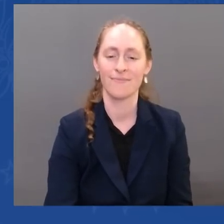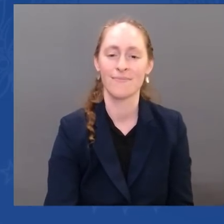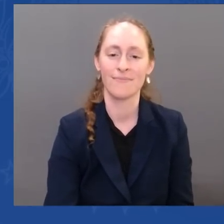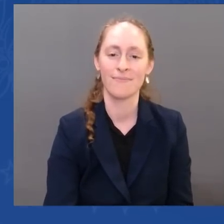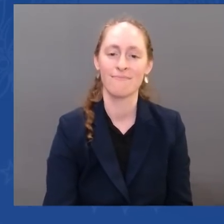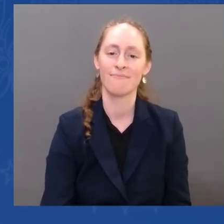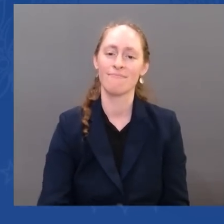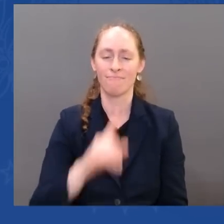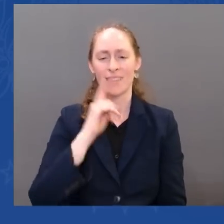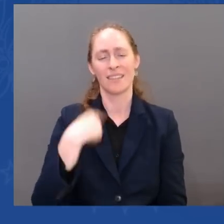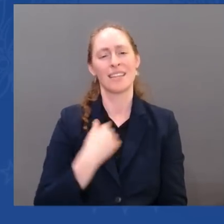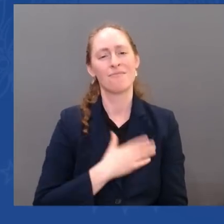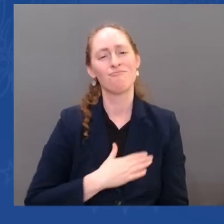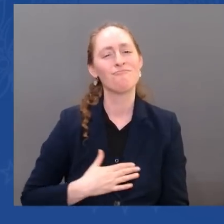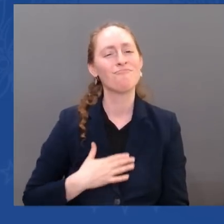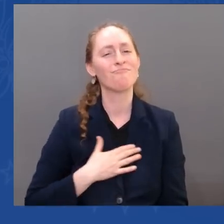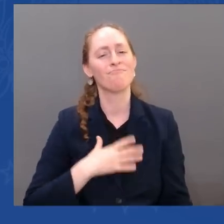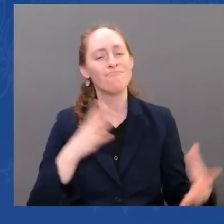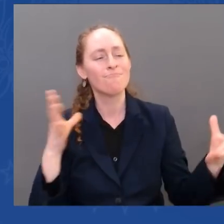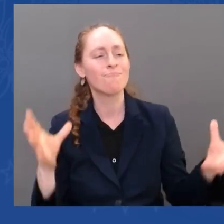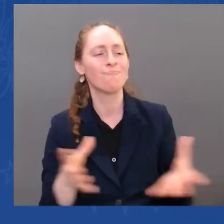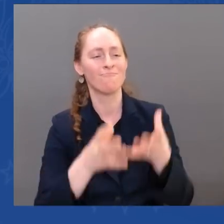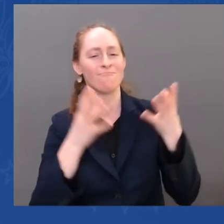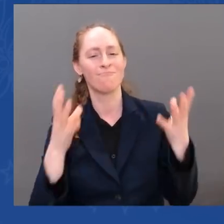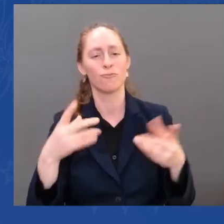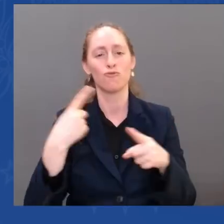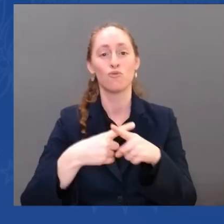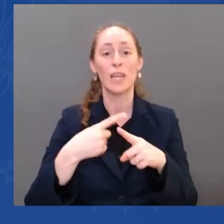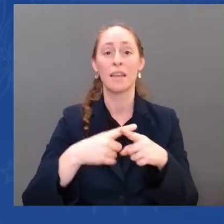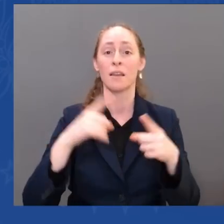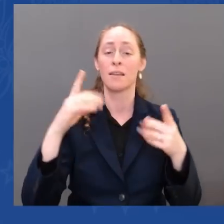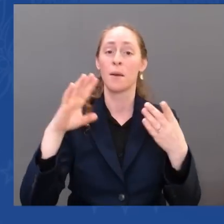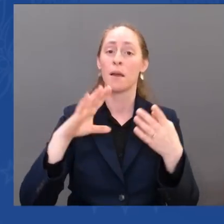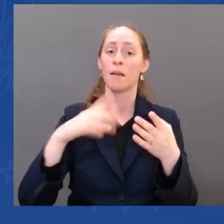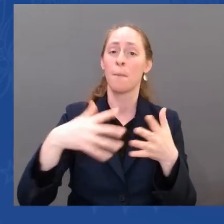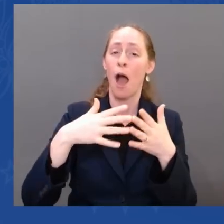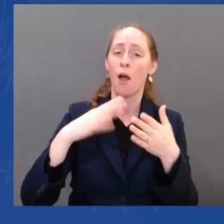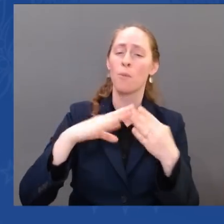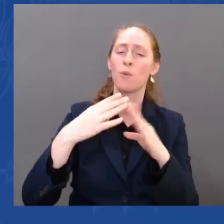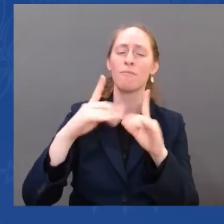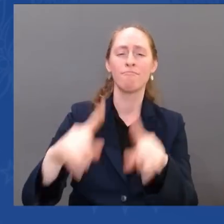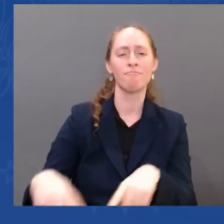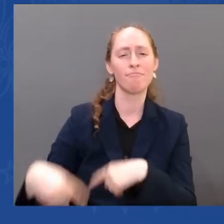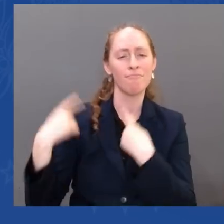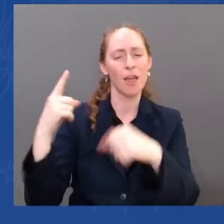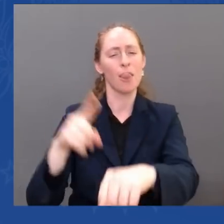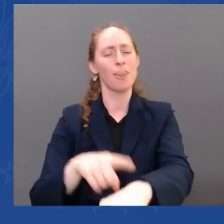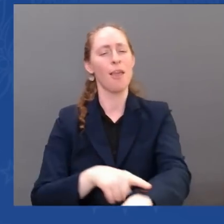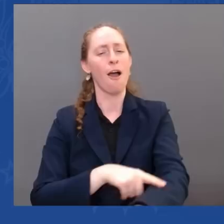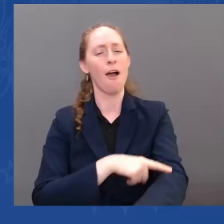as a Roman Catholic, I bless myself the wrong way. I find myself going right. I don't know.